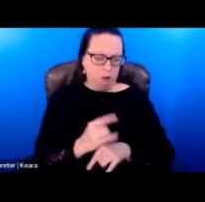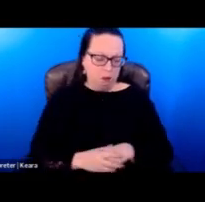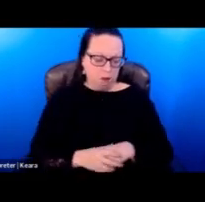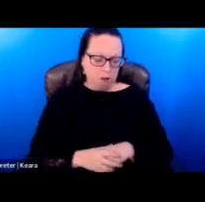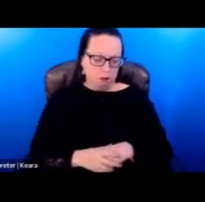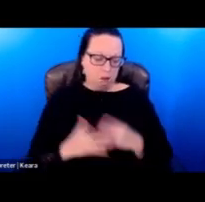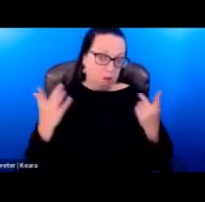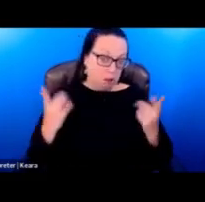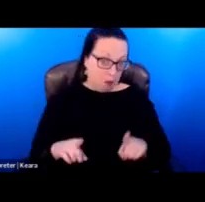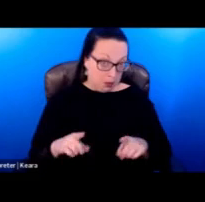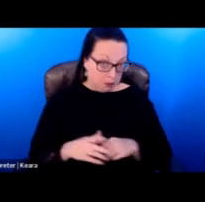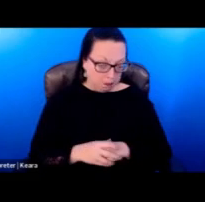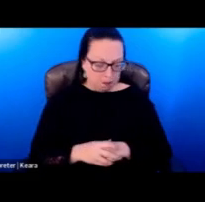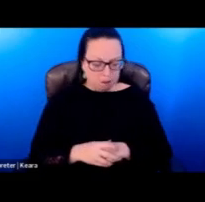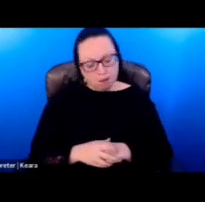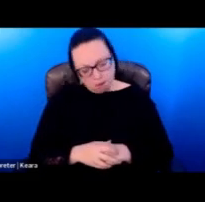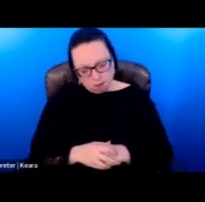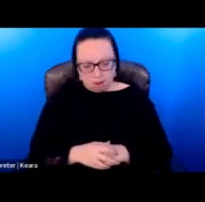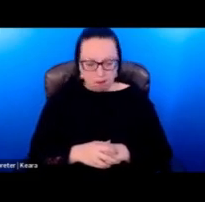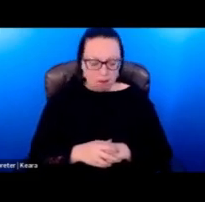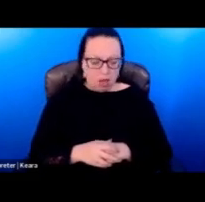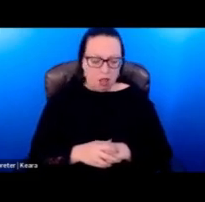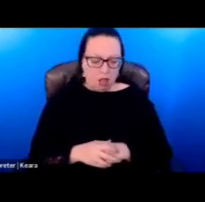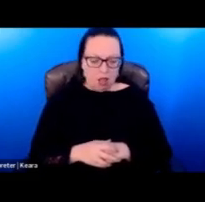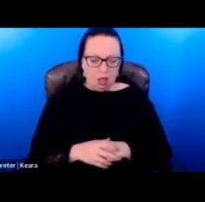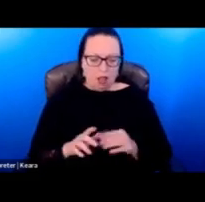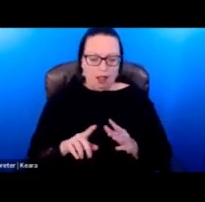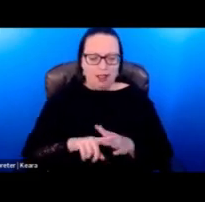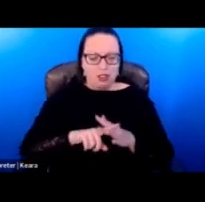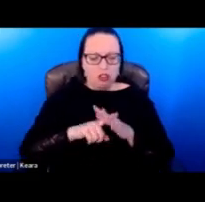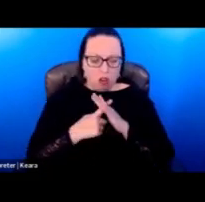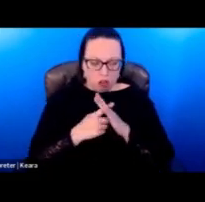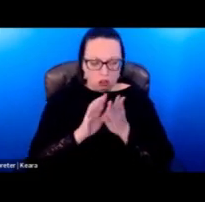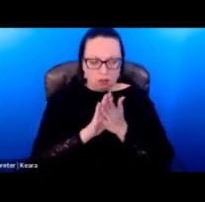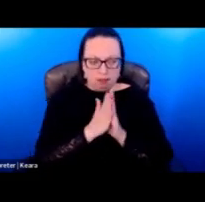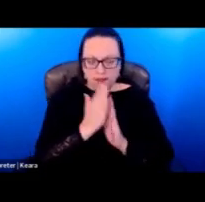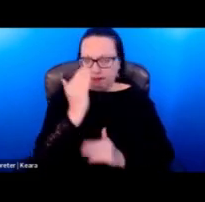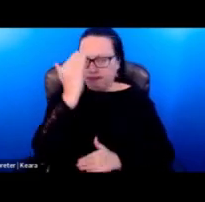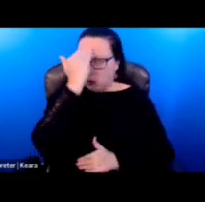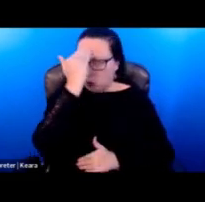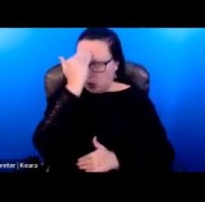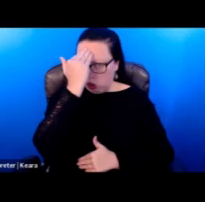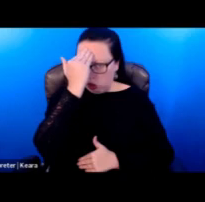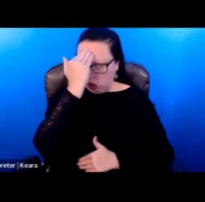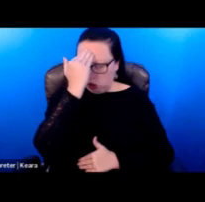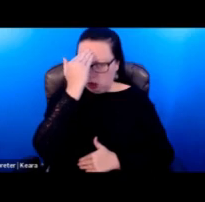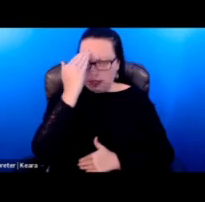experiences, I started to become aware that there's a direct link